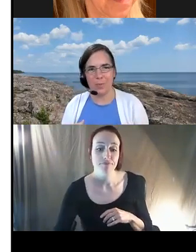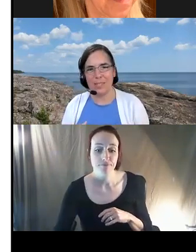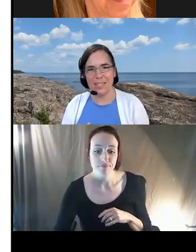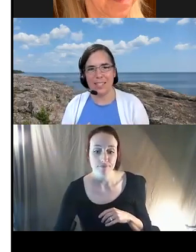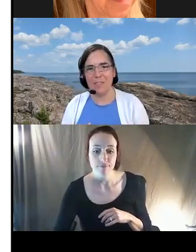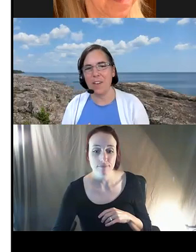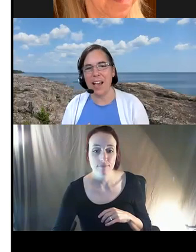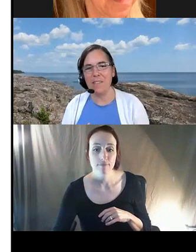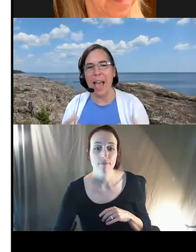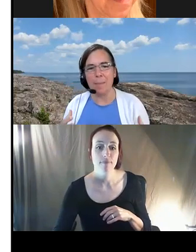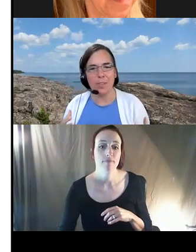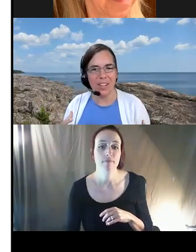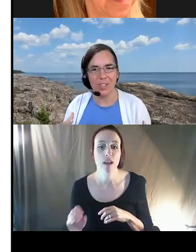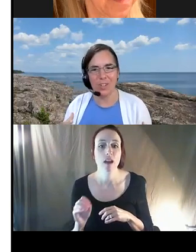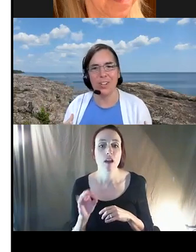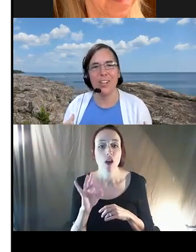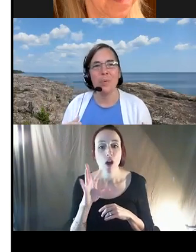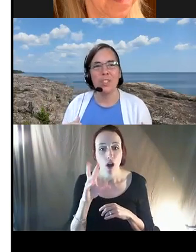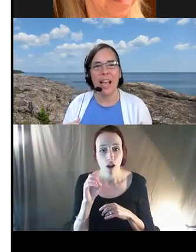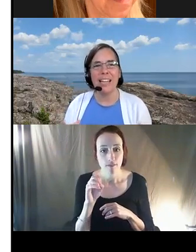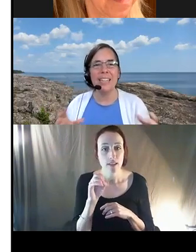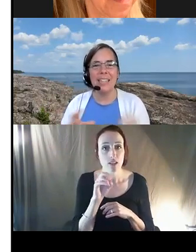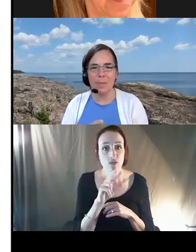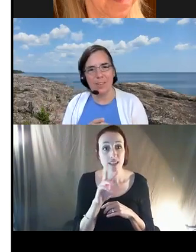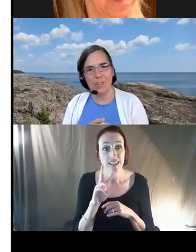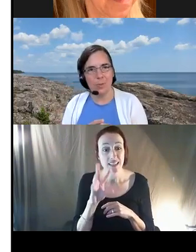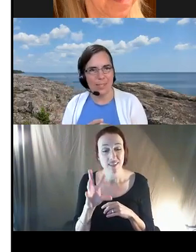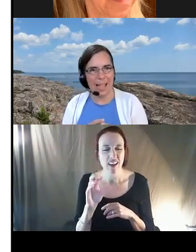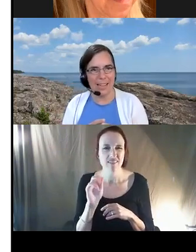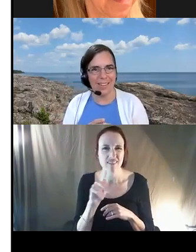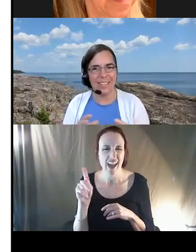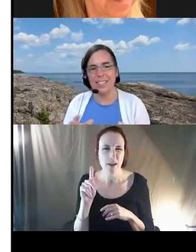365 app launchers which had a limited tool set.